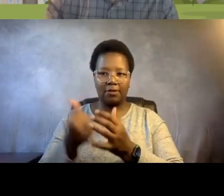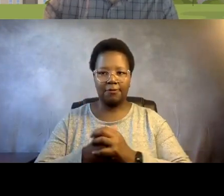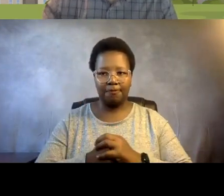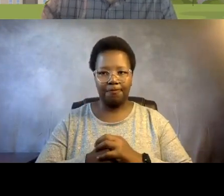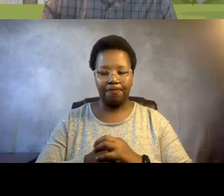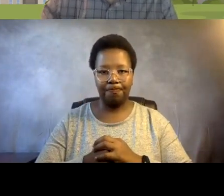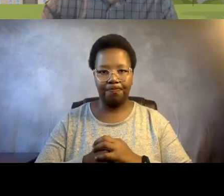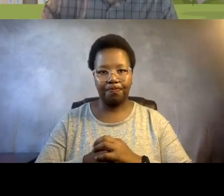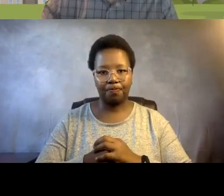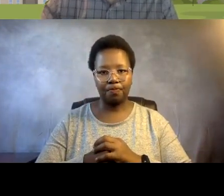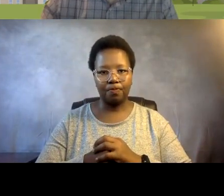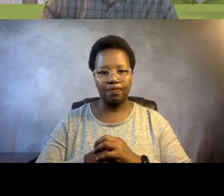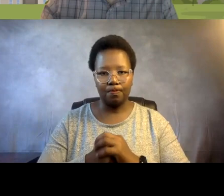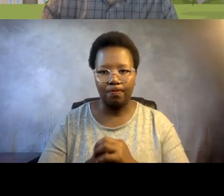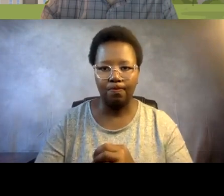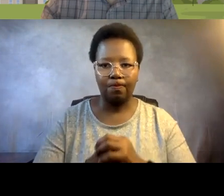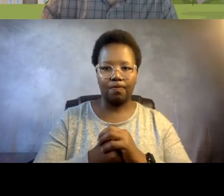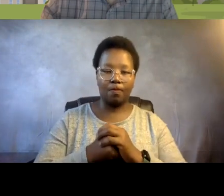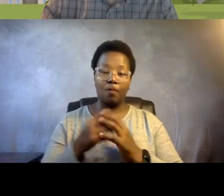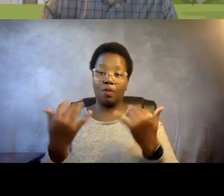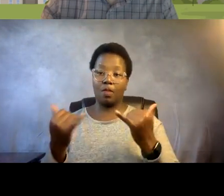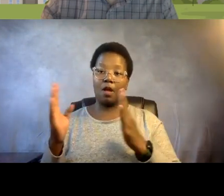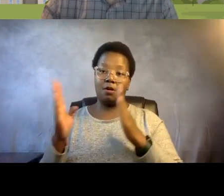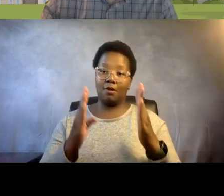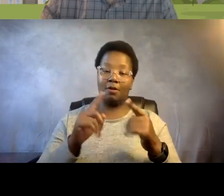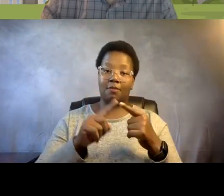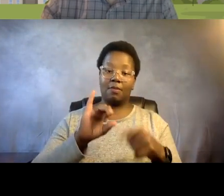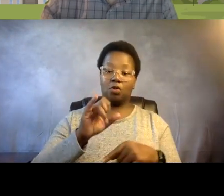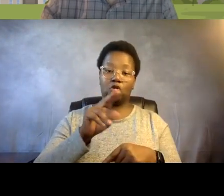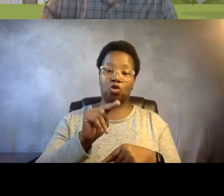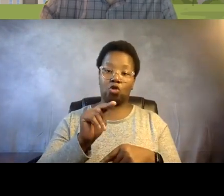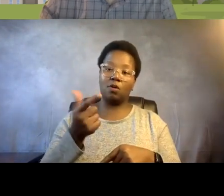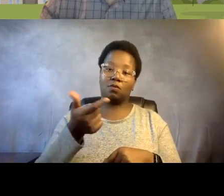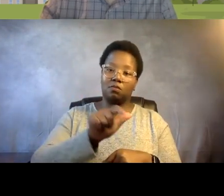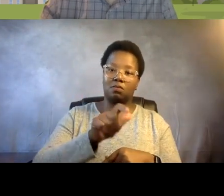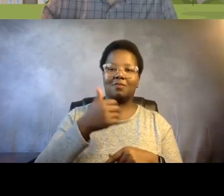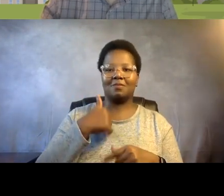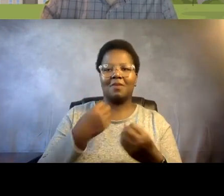[Jon]: Okay, I know we're again, we've got so much to cover on what some of this is going to be a little